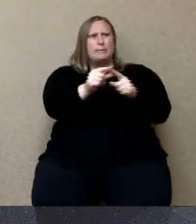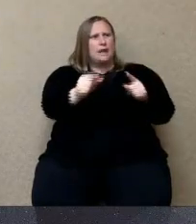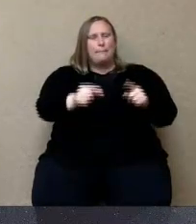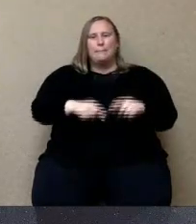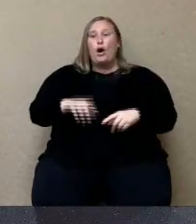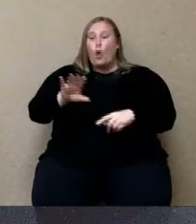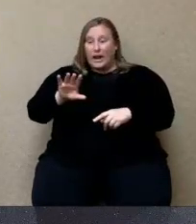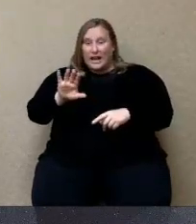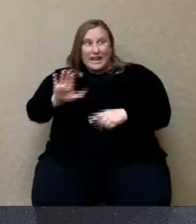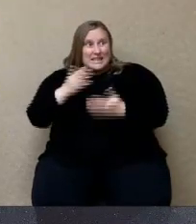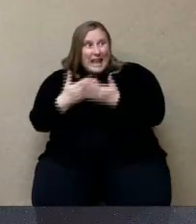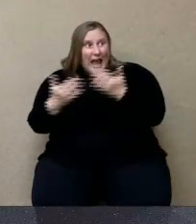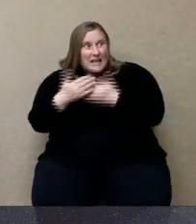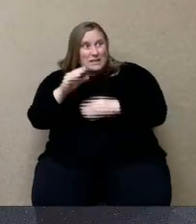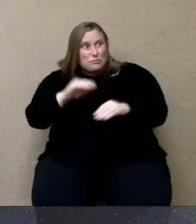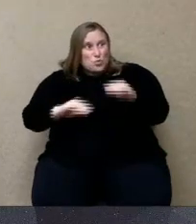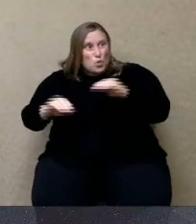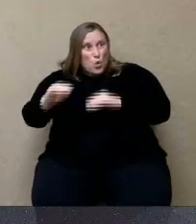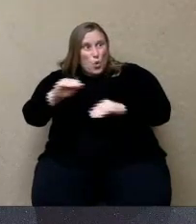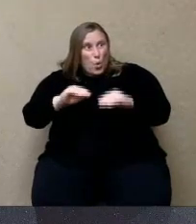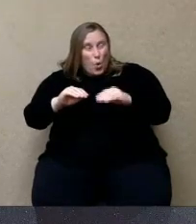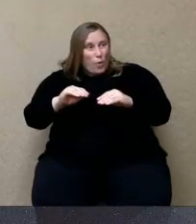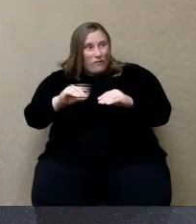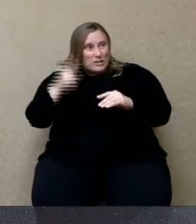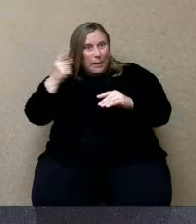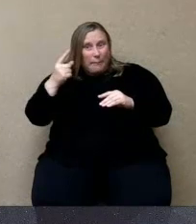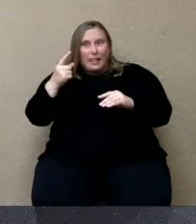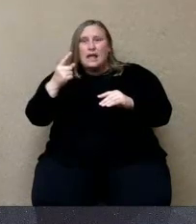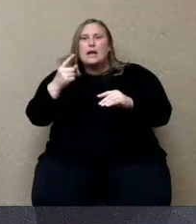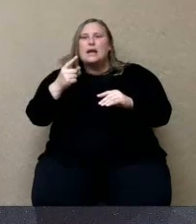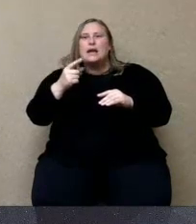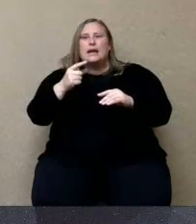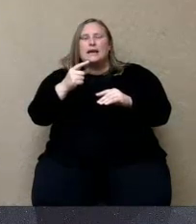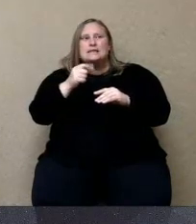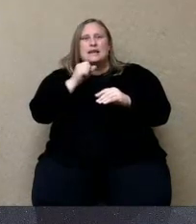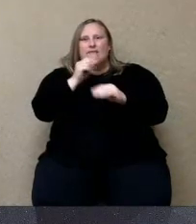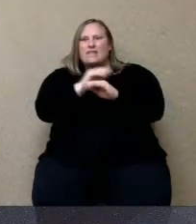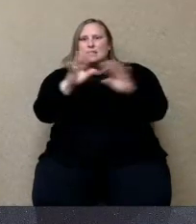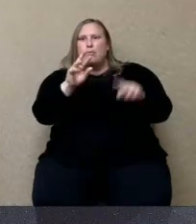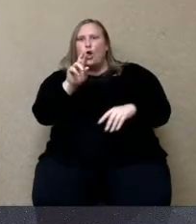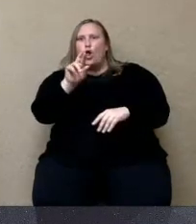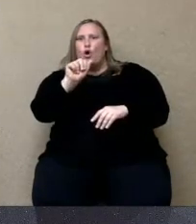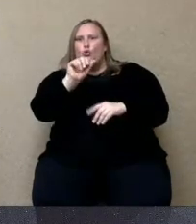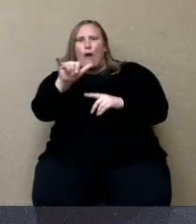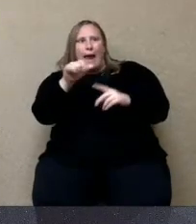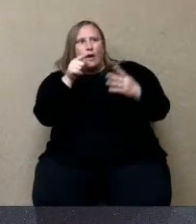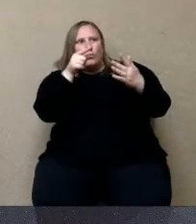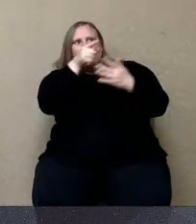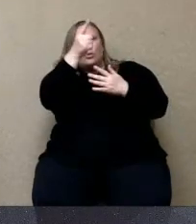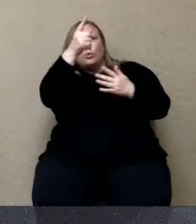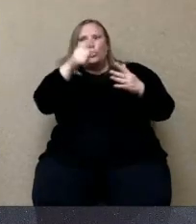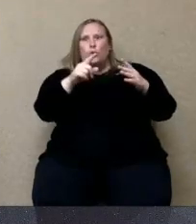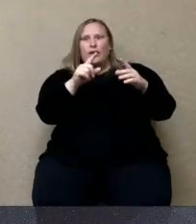He moves his hands and that's an invisible ray and then it ends up on the screen, so they've come up with some